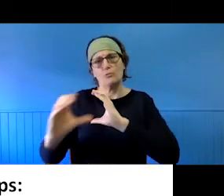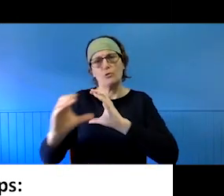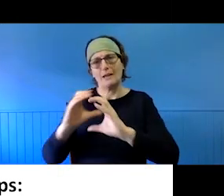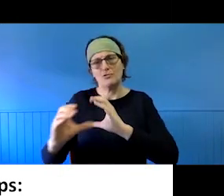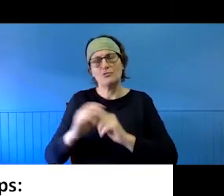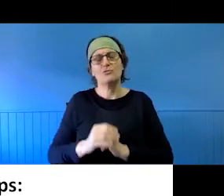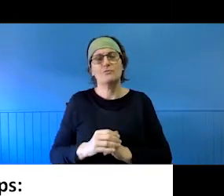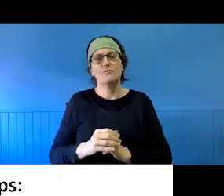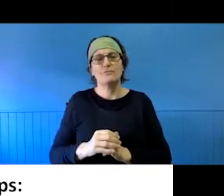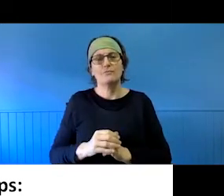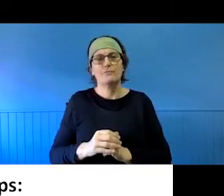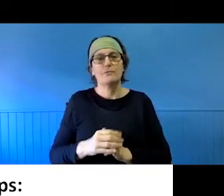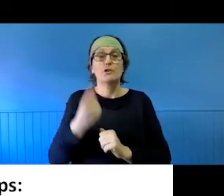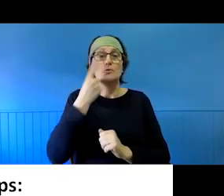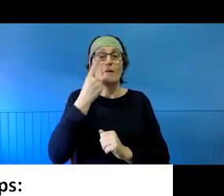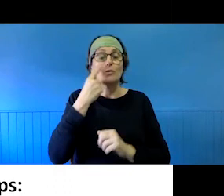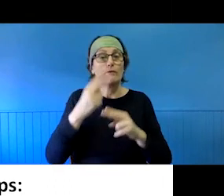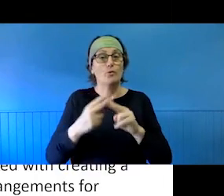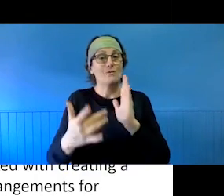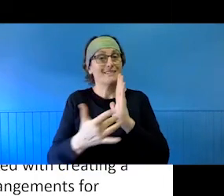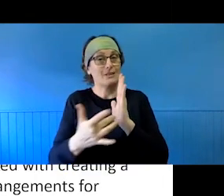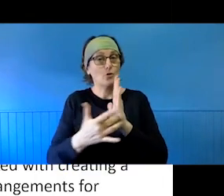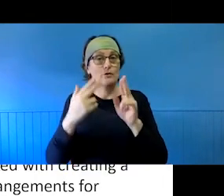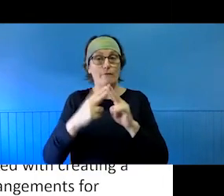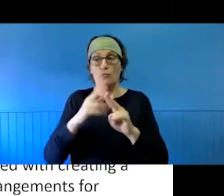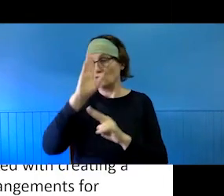move forward to the technology direct communication slide, we can